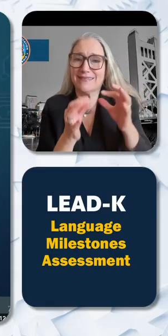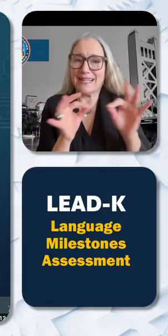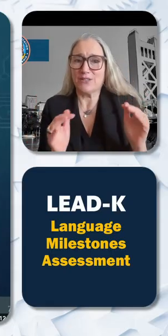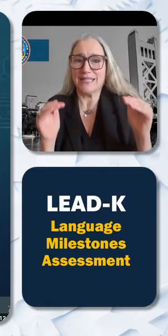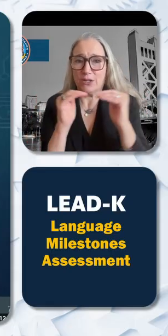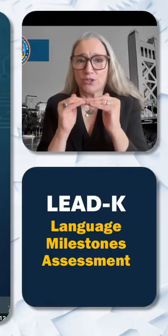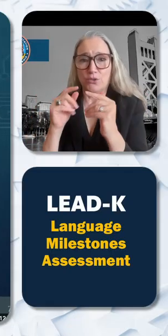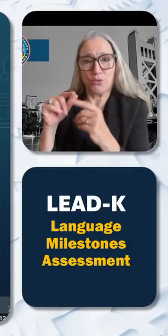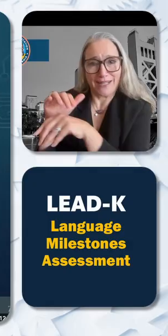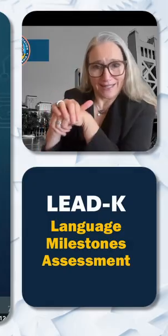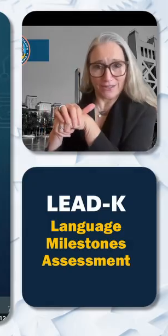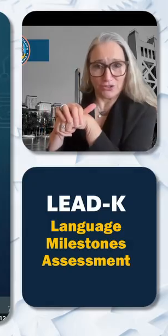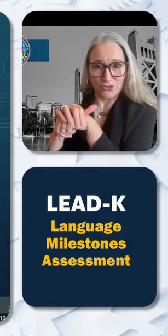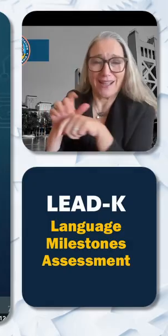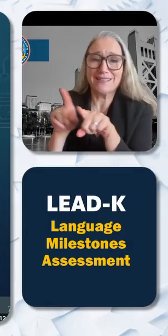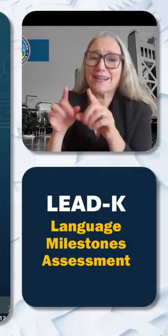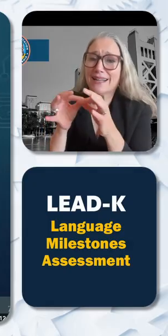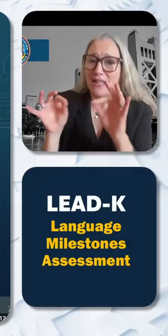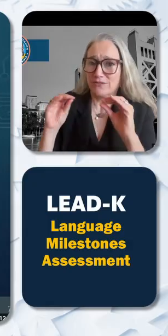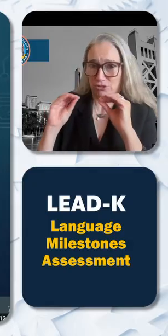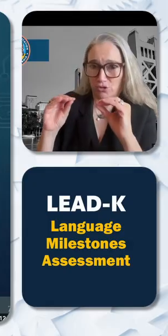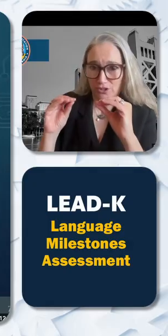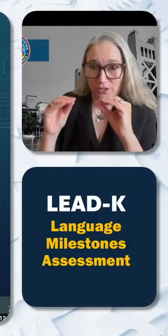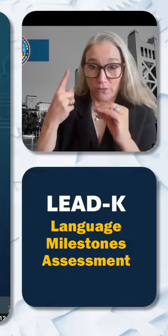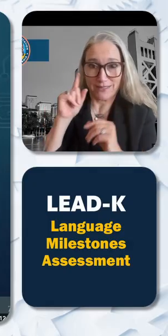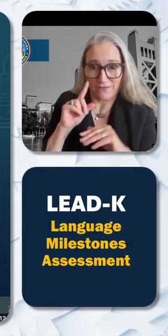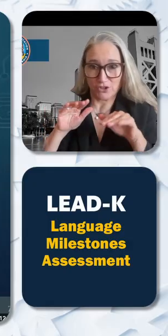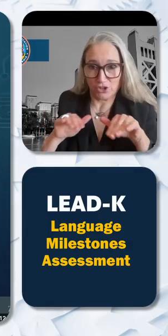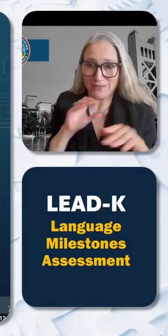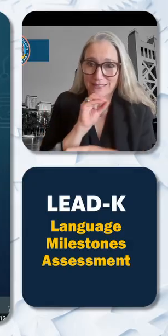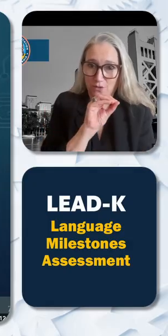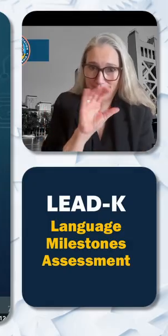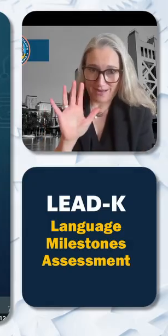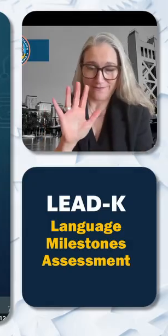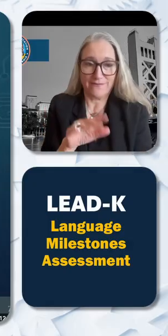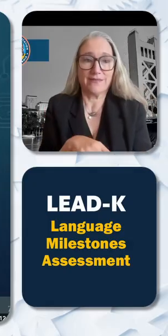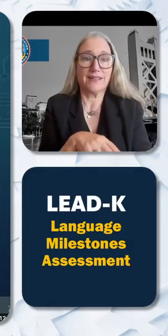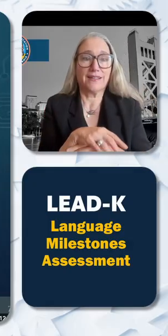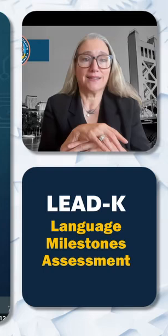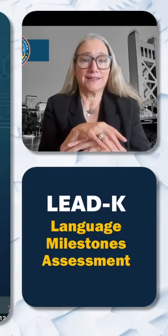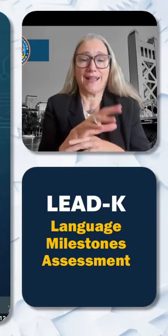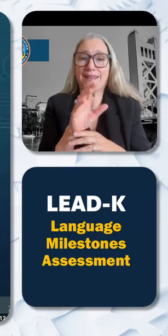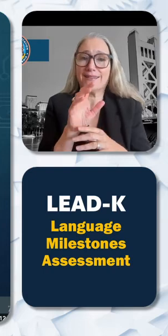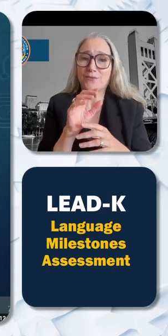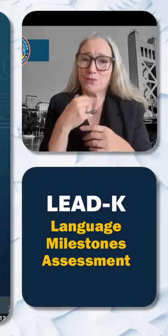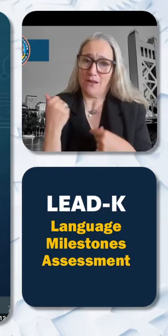This is focused on language equality and recognizing that ASL is on par with English,